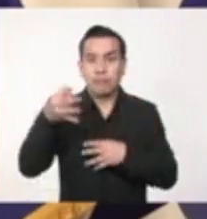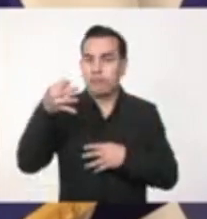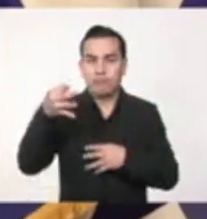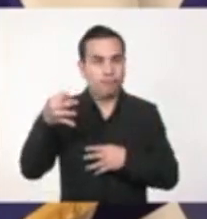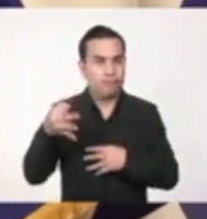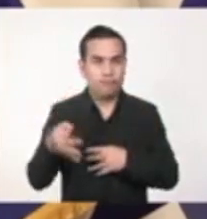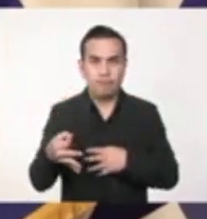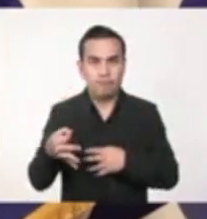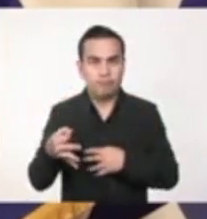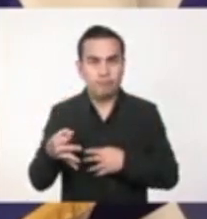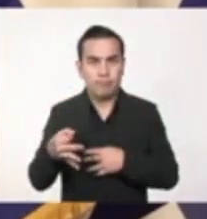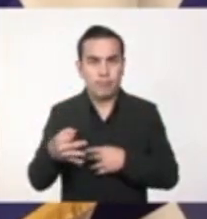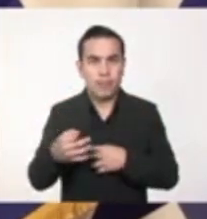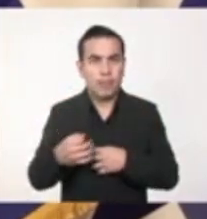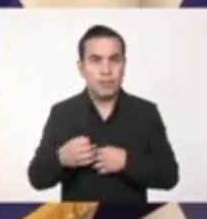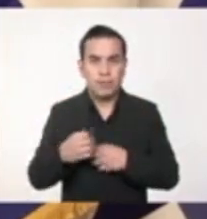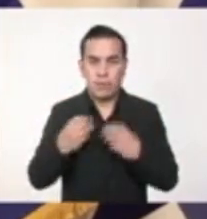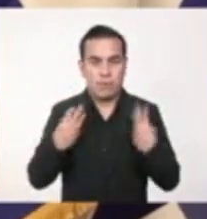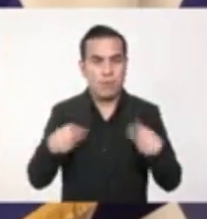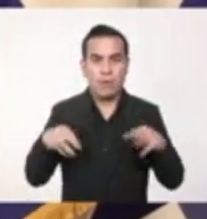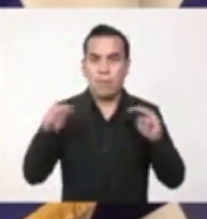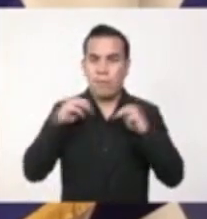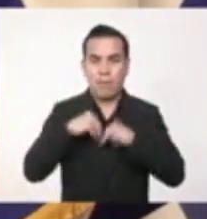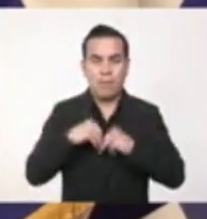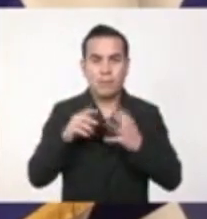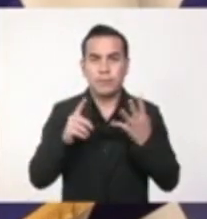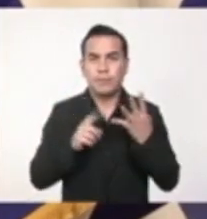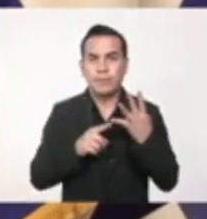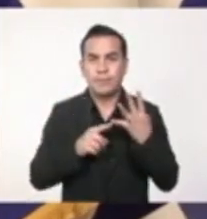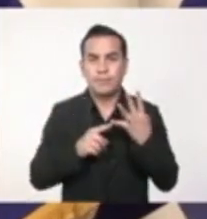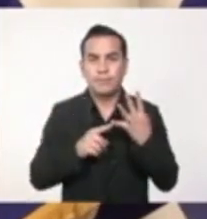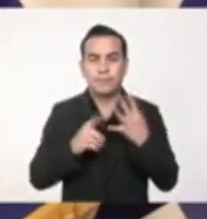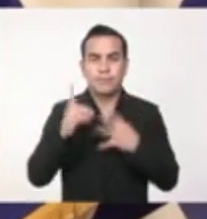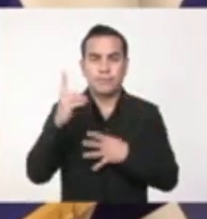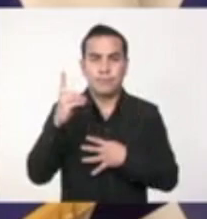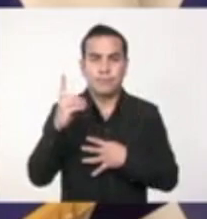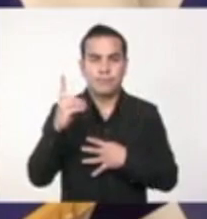at odds with morality no it is not the case because it is manifest